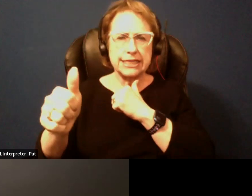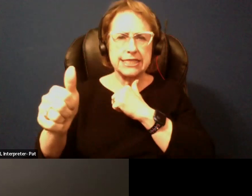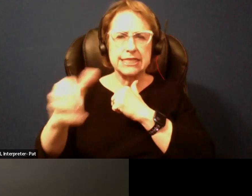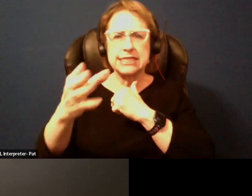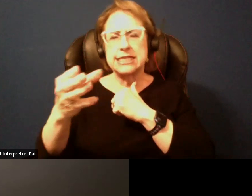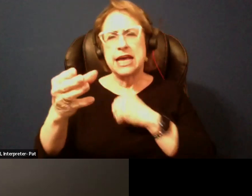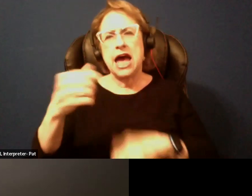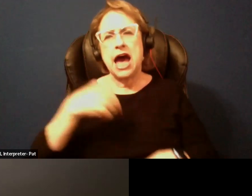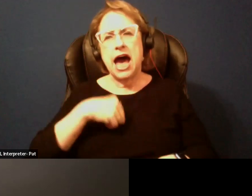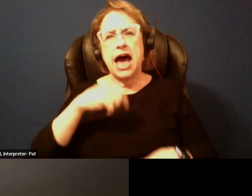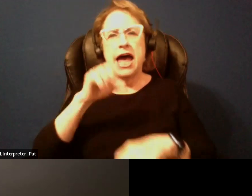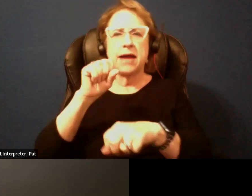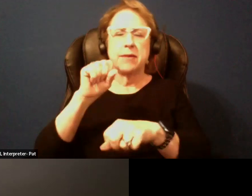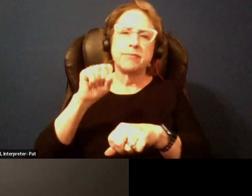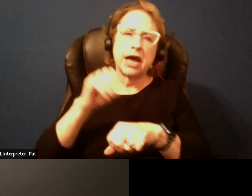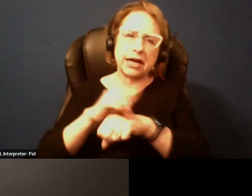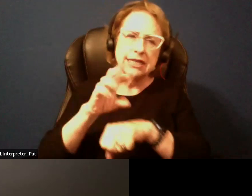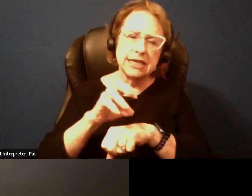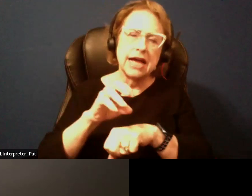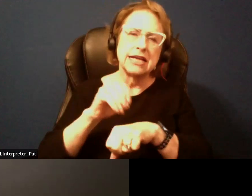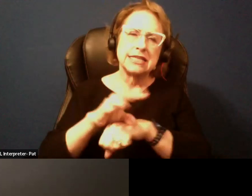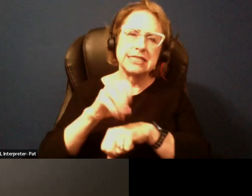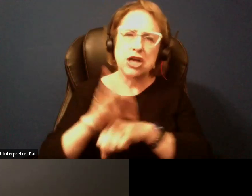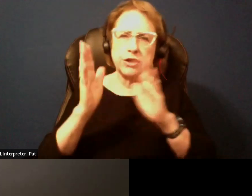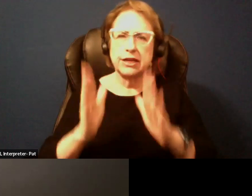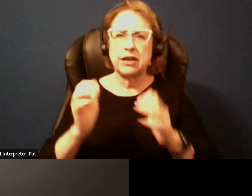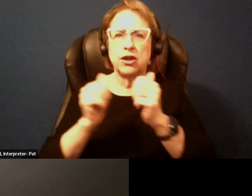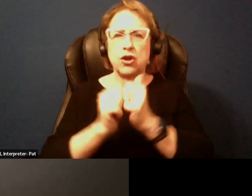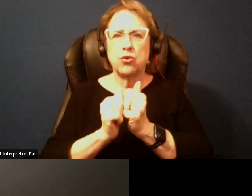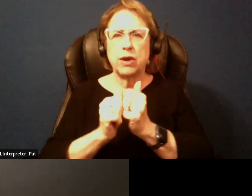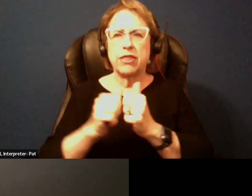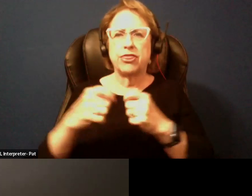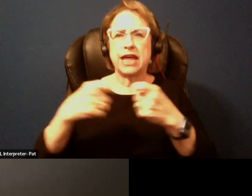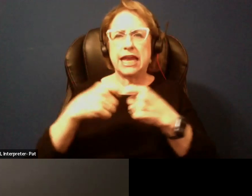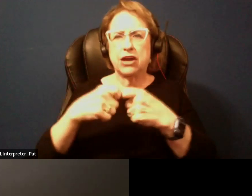EPRI. The Electric Power Research Institute for example we work with traffic engineers